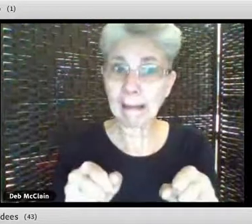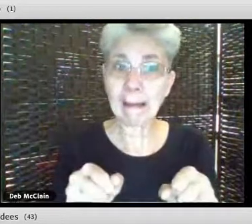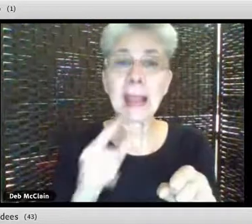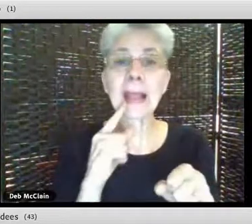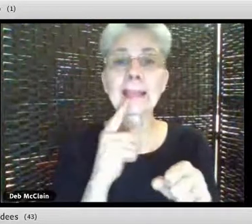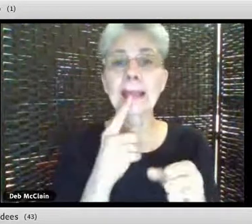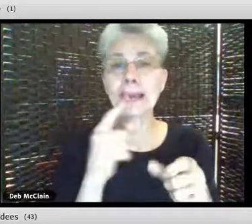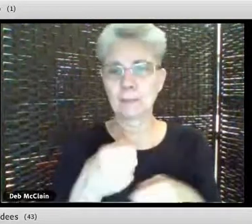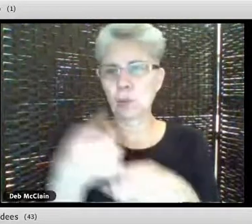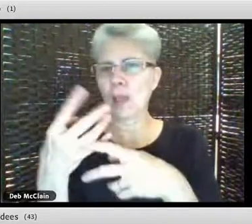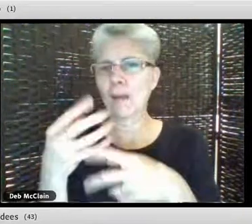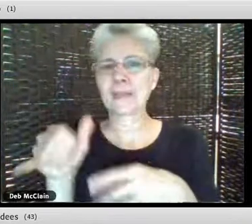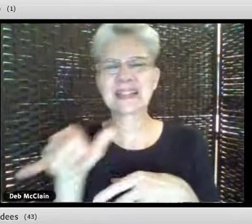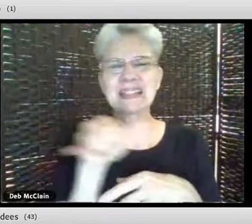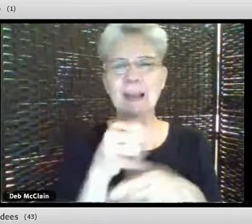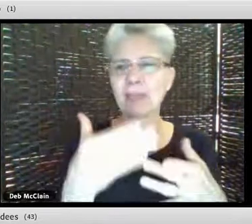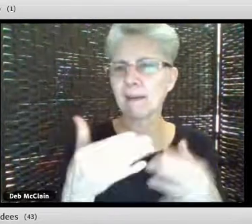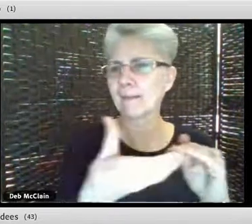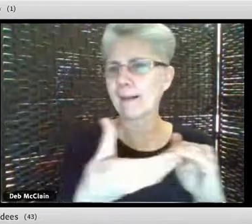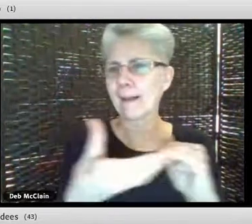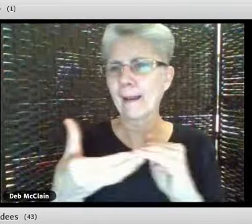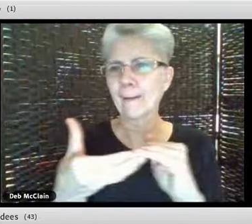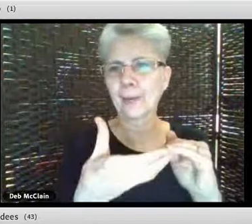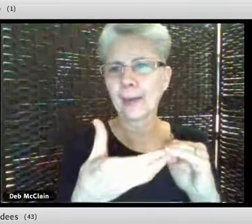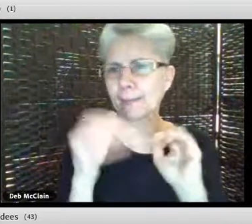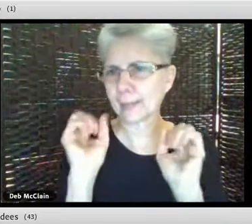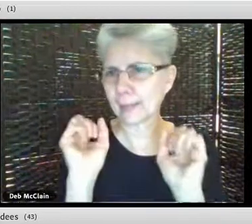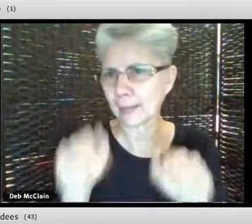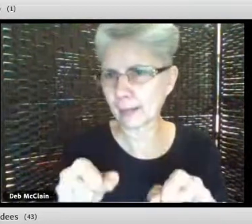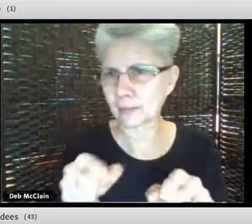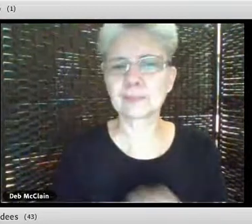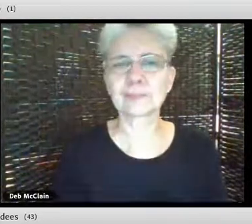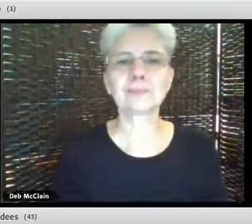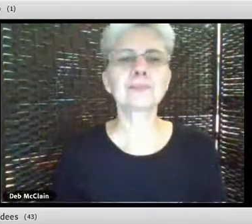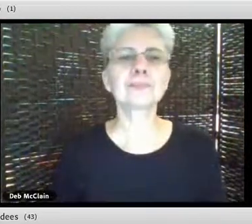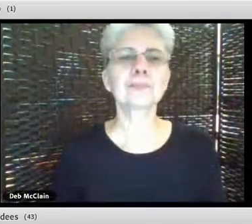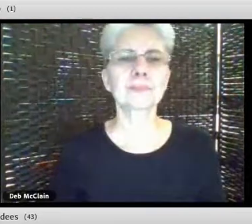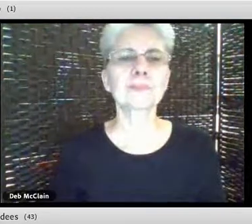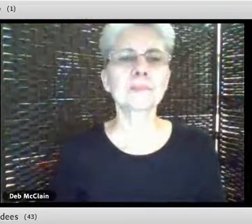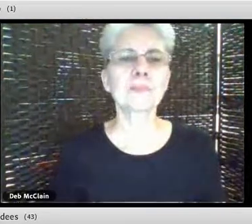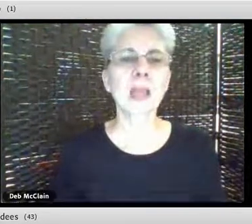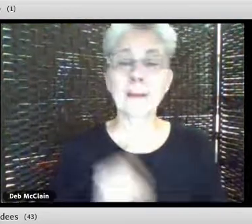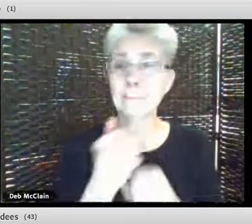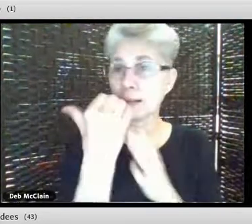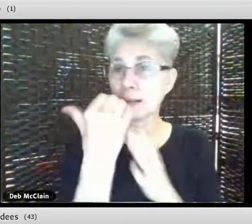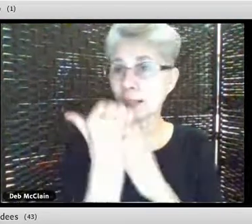you can share those with people. They could come in. Again, some kind of thing.